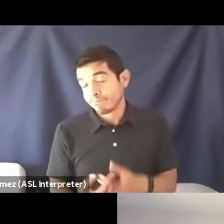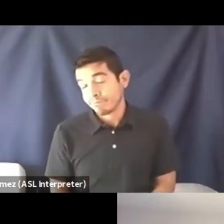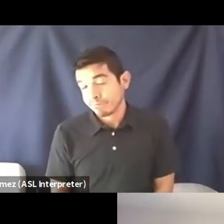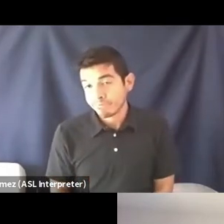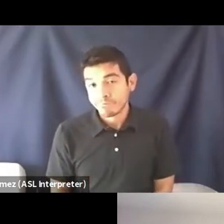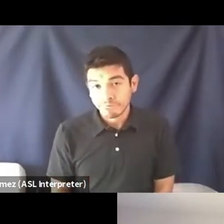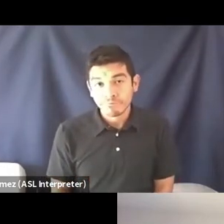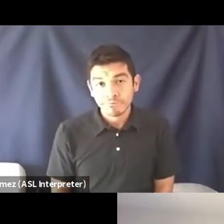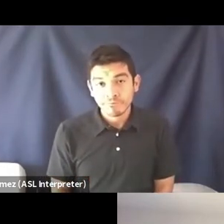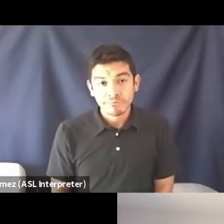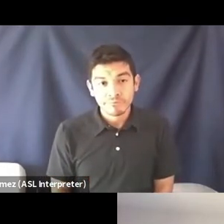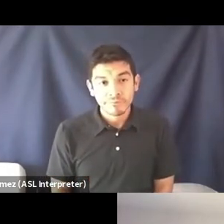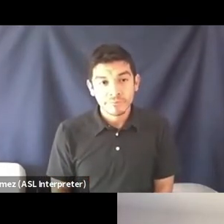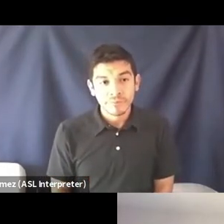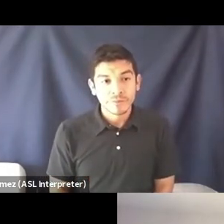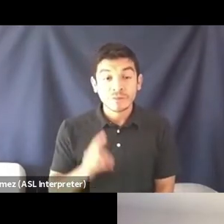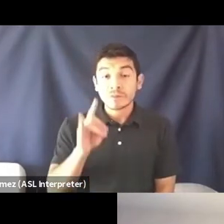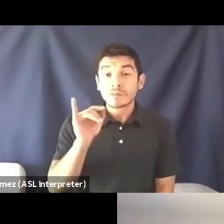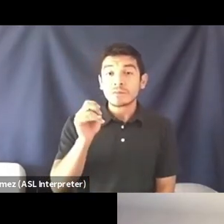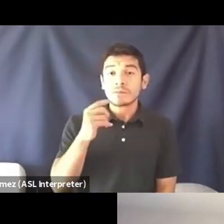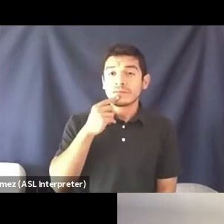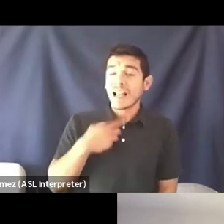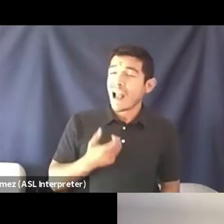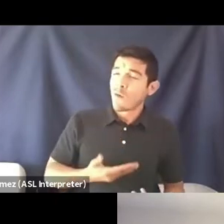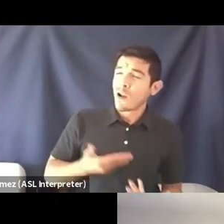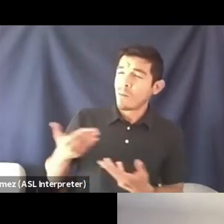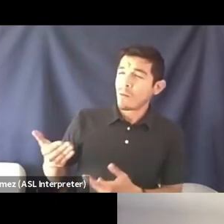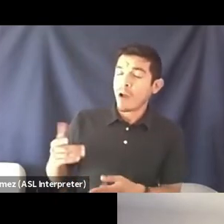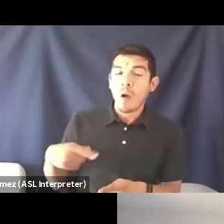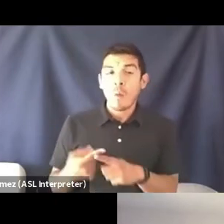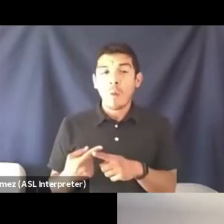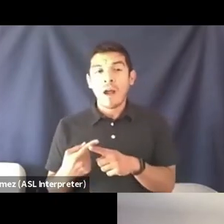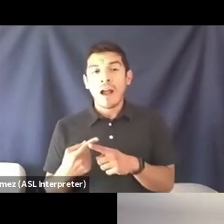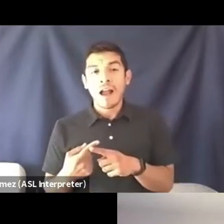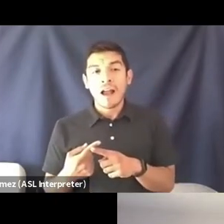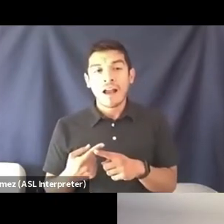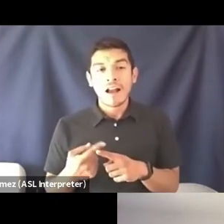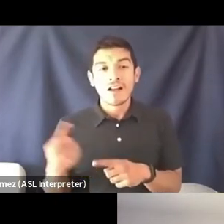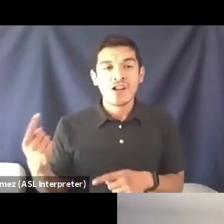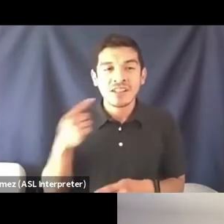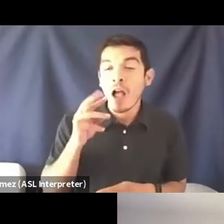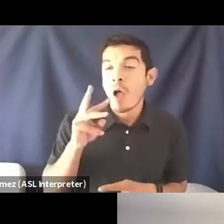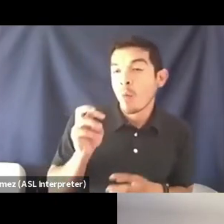I was just gonna bring up one day he's bringing up we would do this, we'll do that.